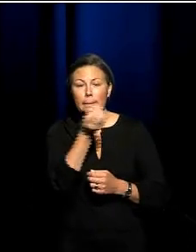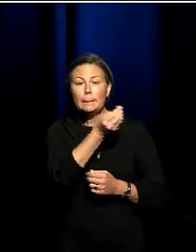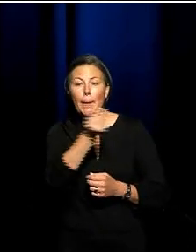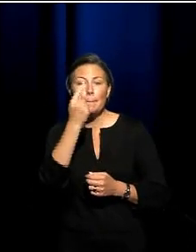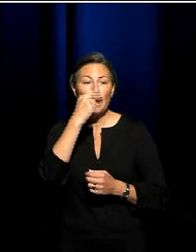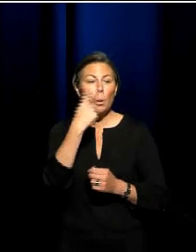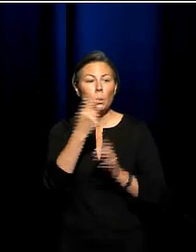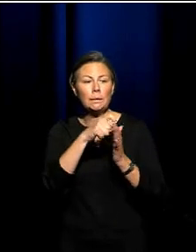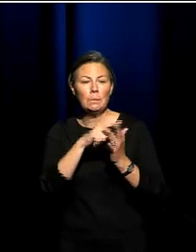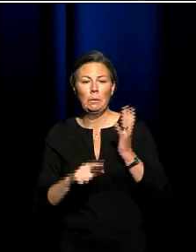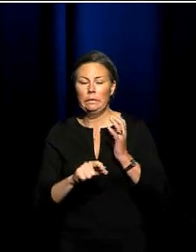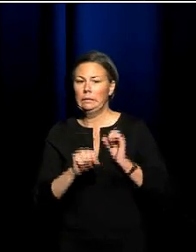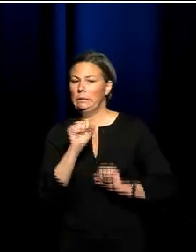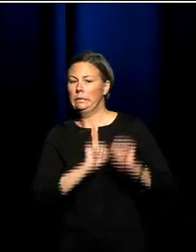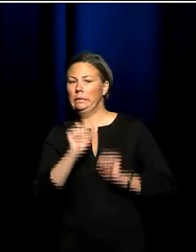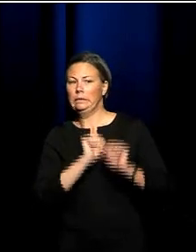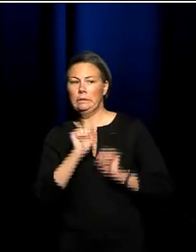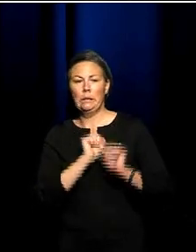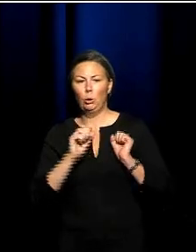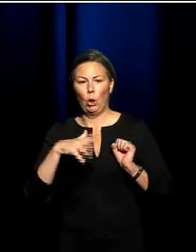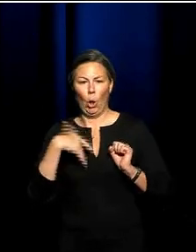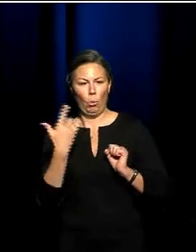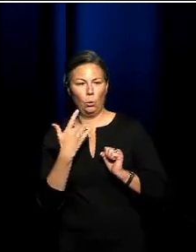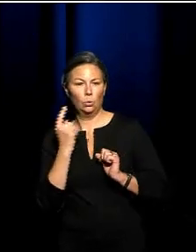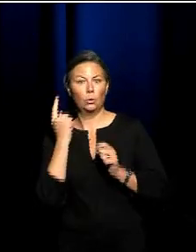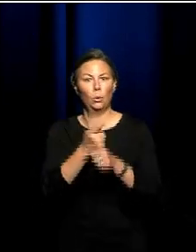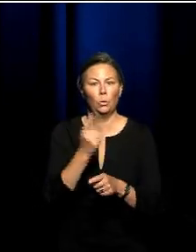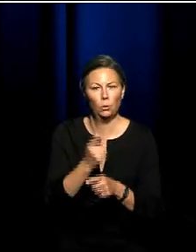disability or their supporters to come forward to share their experiences with